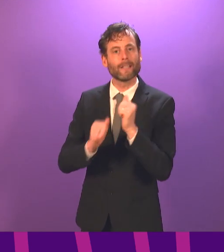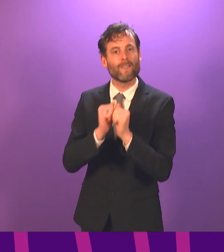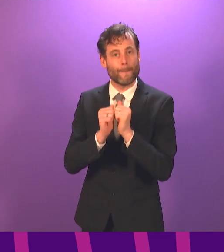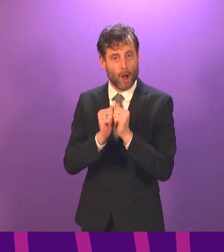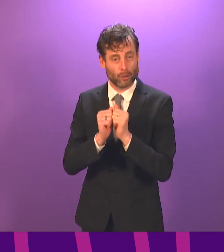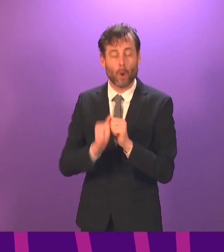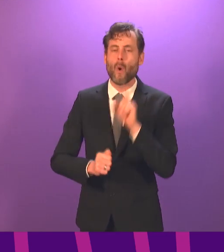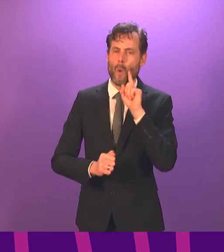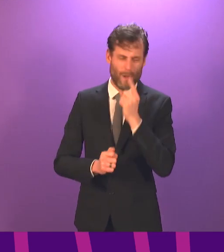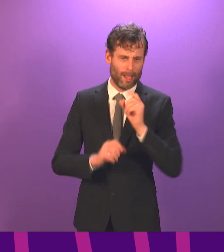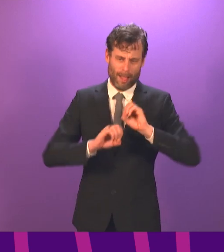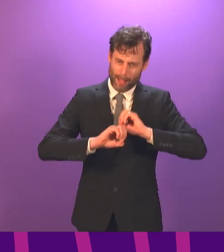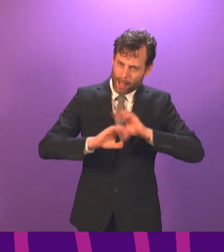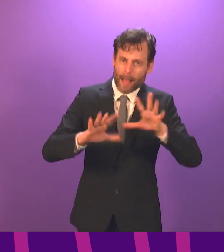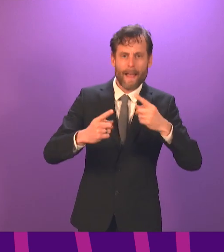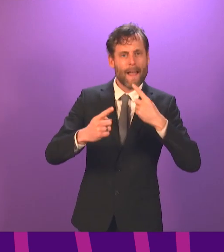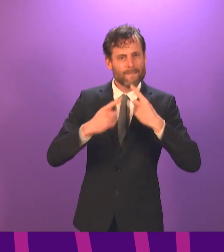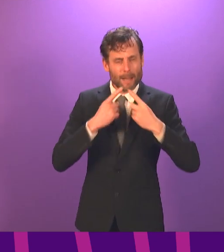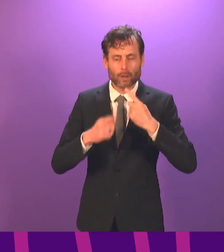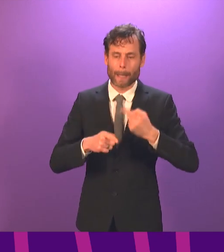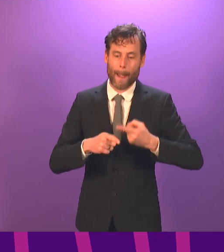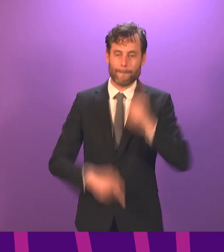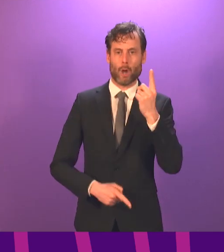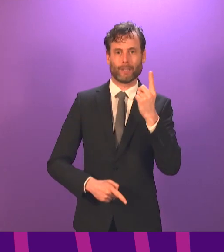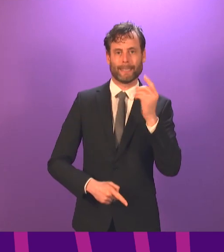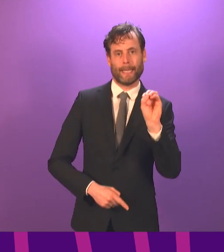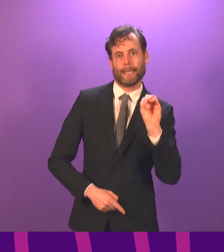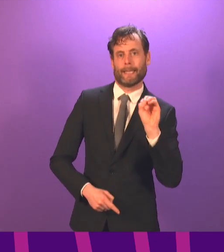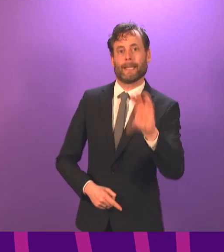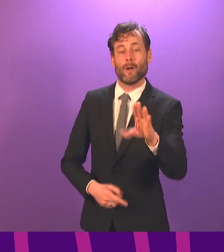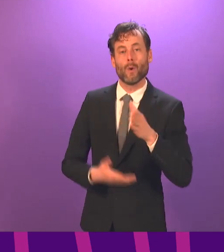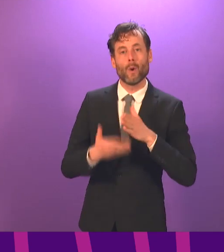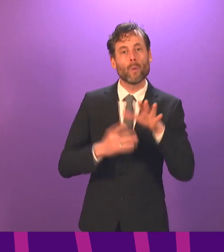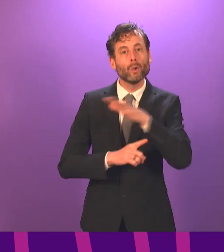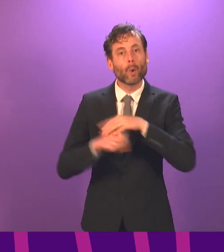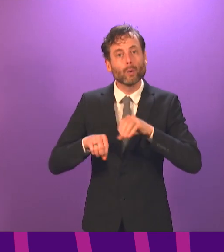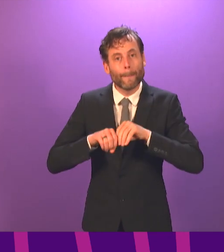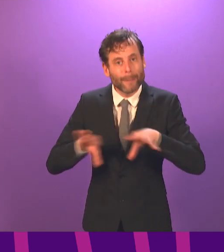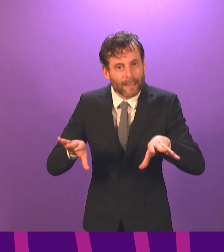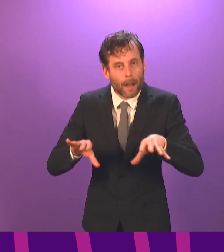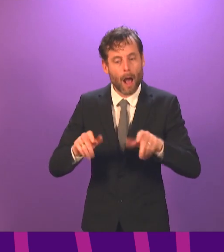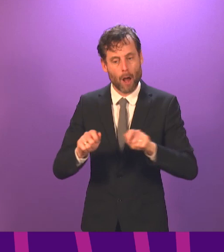publicise the availability of emergency proxies through social media and other press nearer the